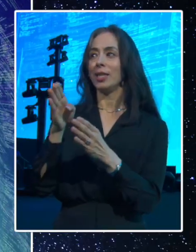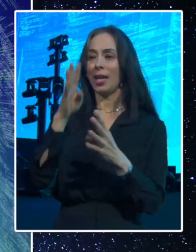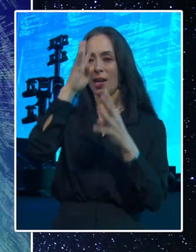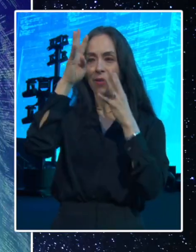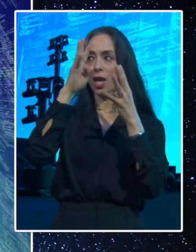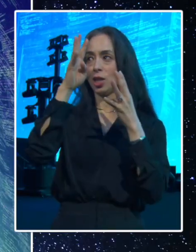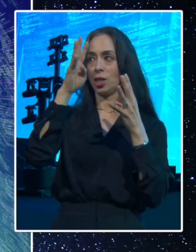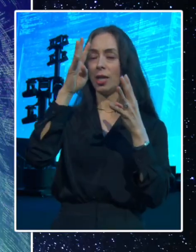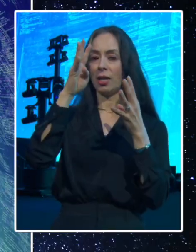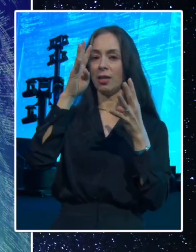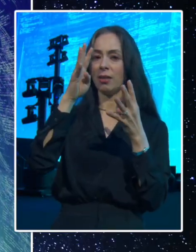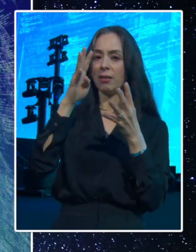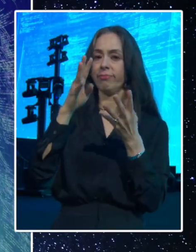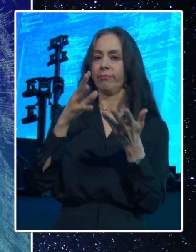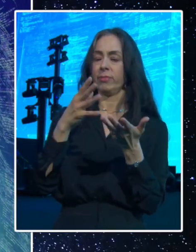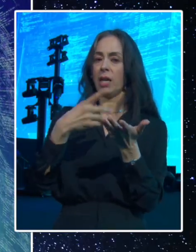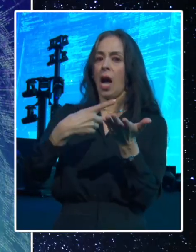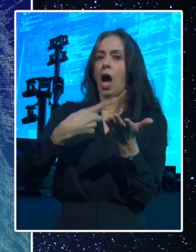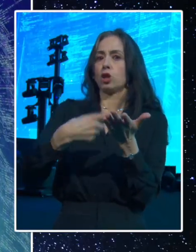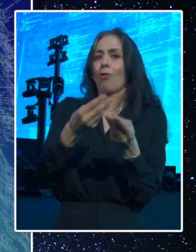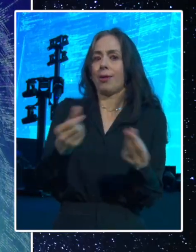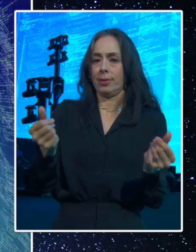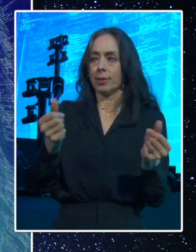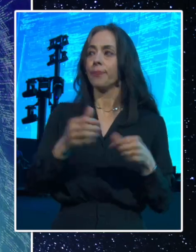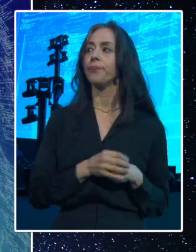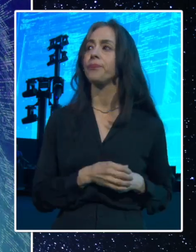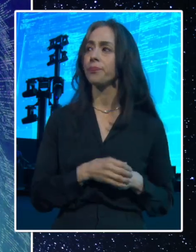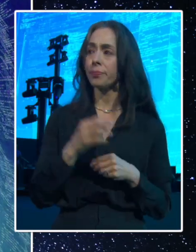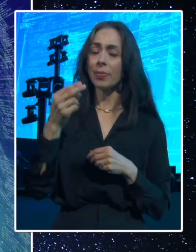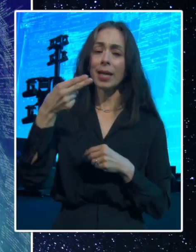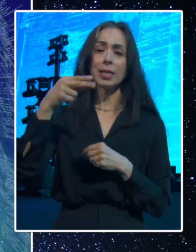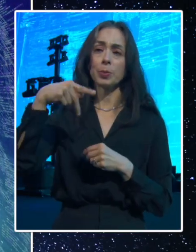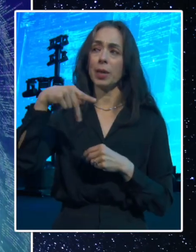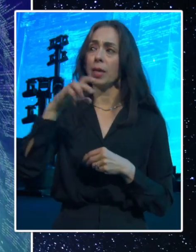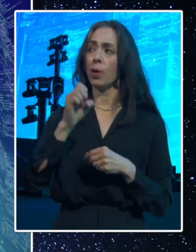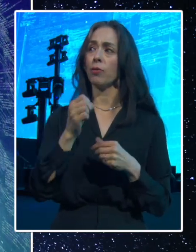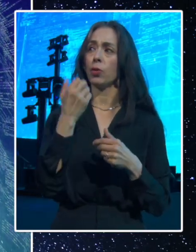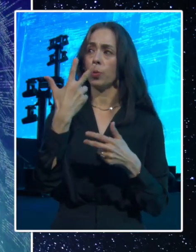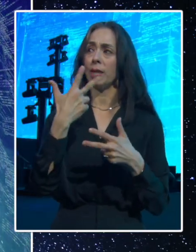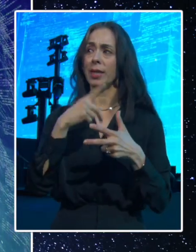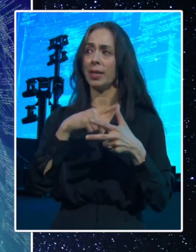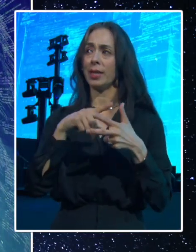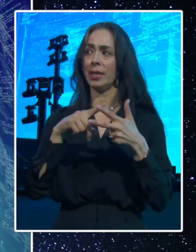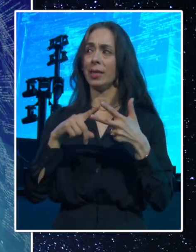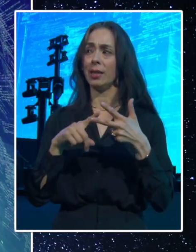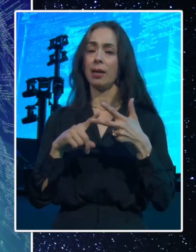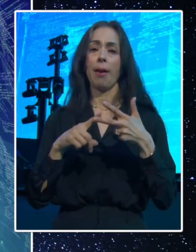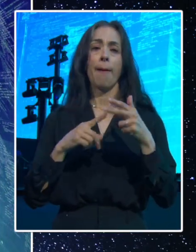At HPE, we are focused on three key essentials building blocks for modern IT.